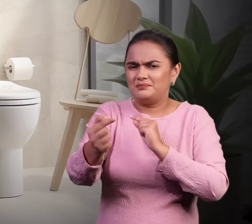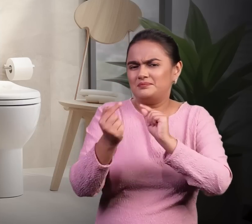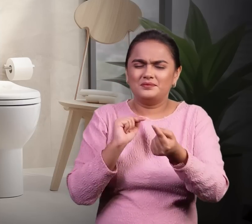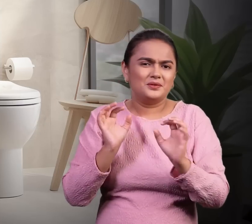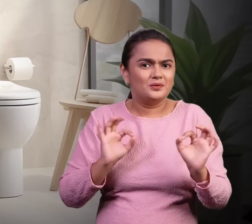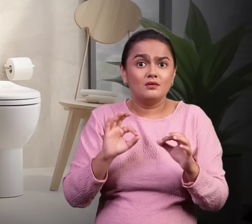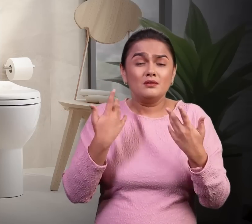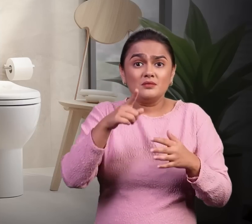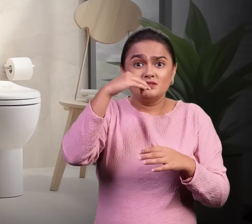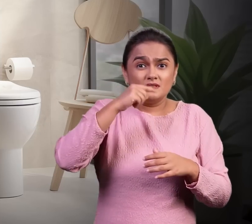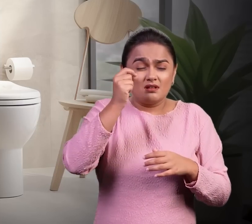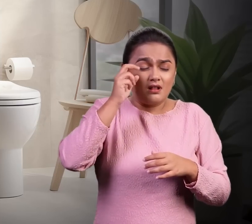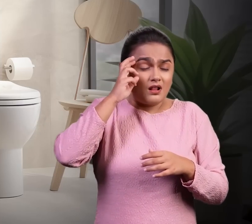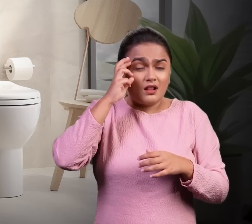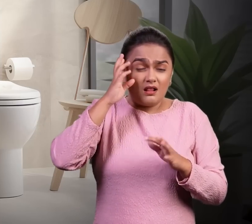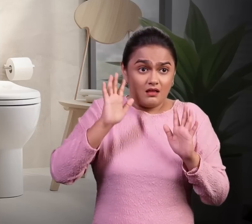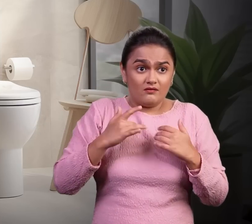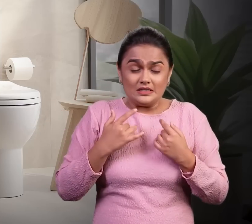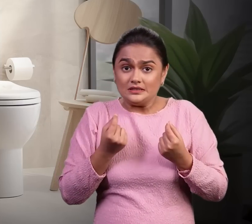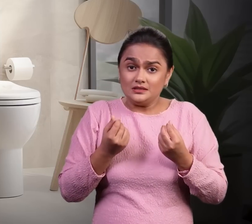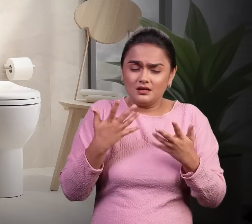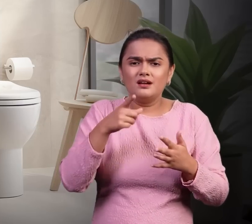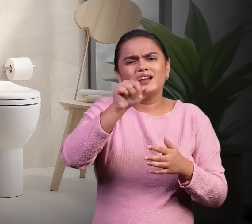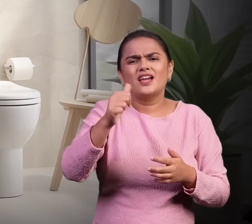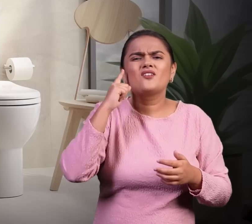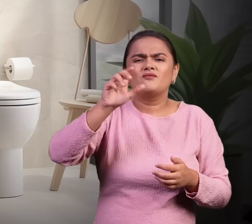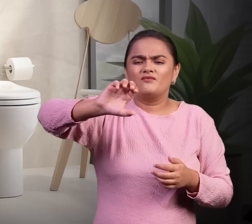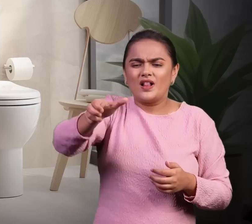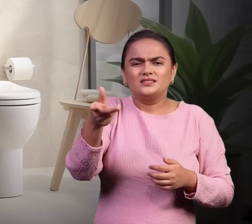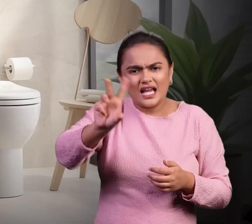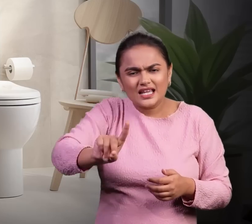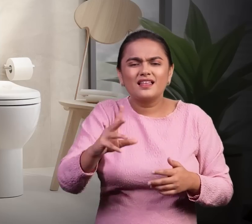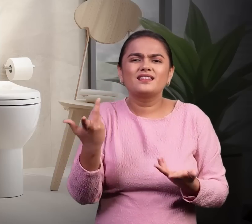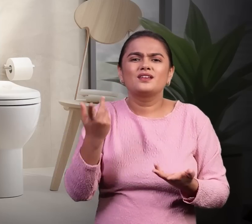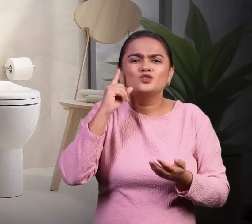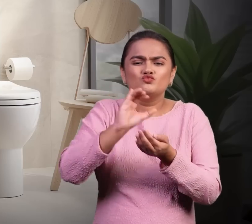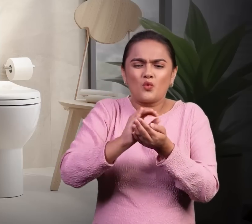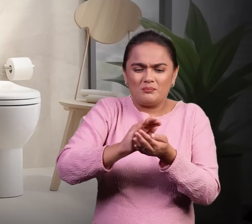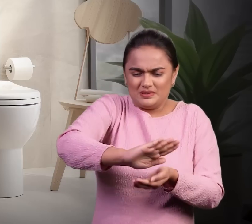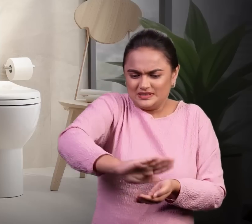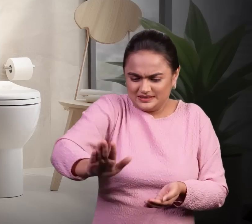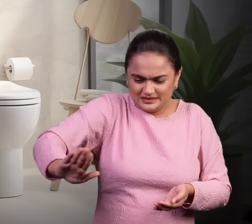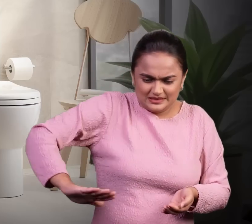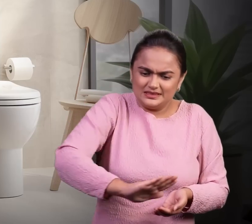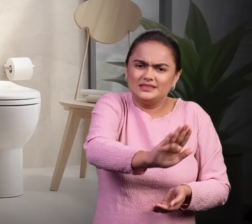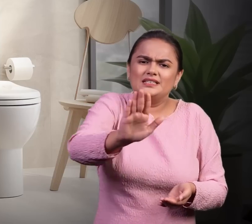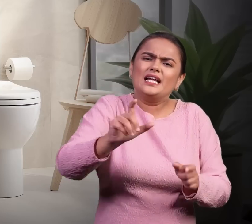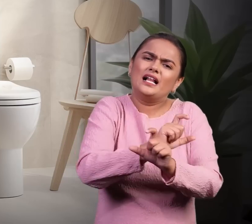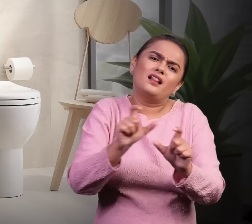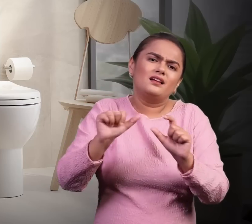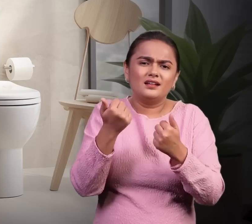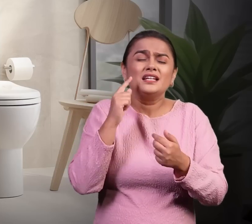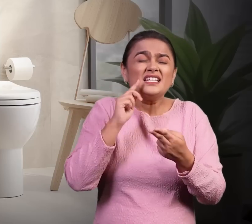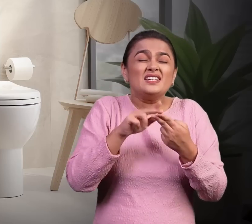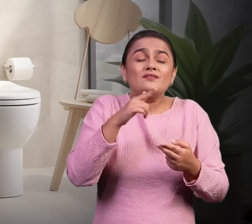If you still have doubts, you can flush and clean with soap before using.